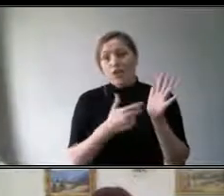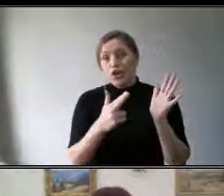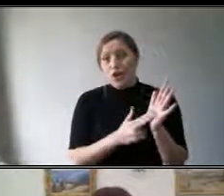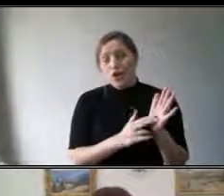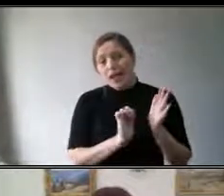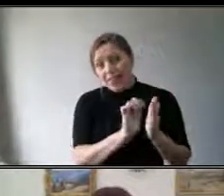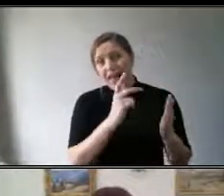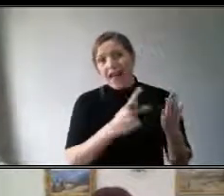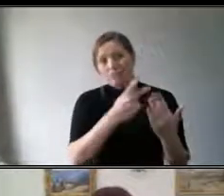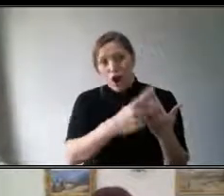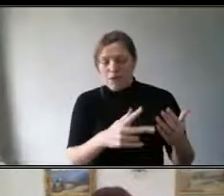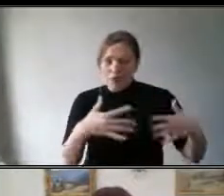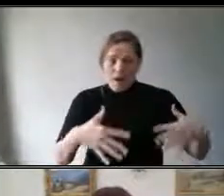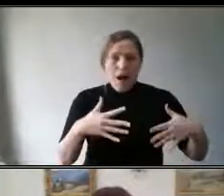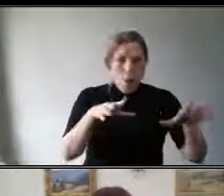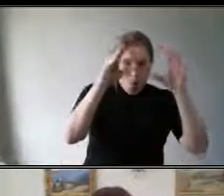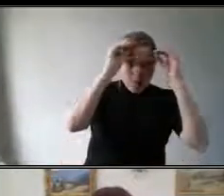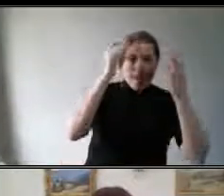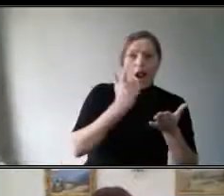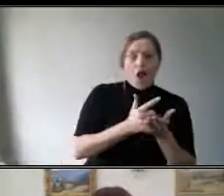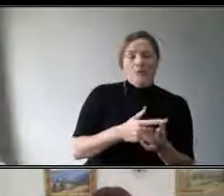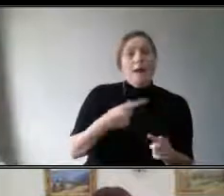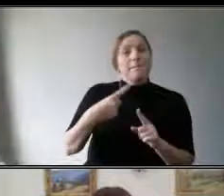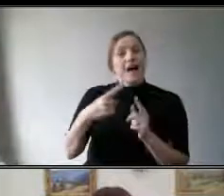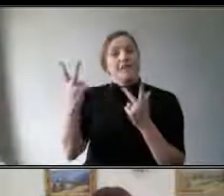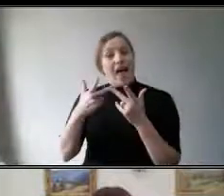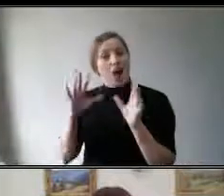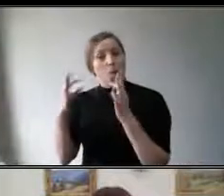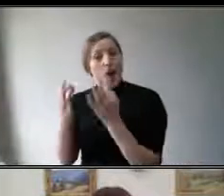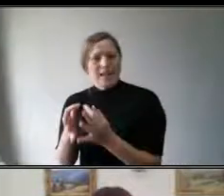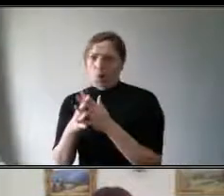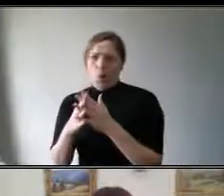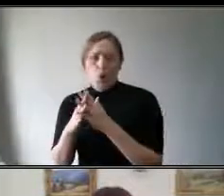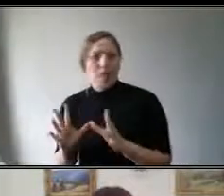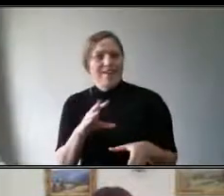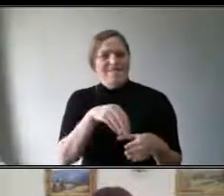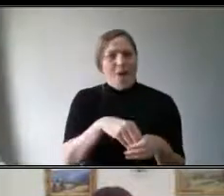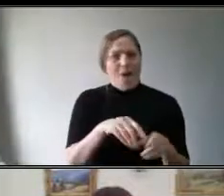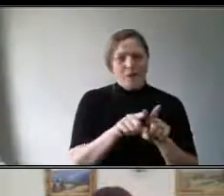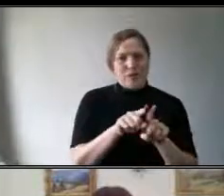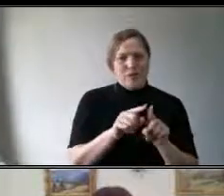were involved in that pilot so it's great that it's back and the overall aim of it really is